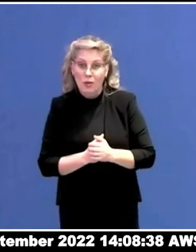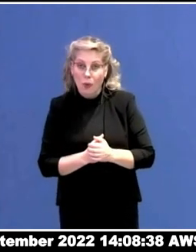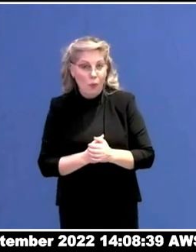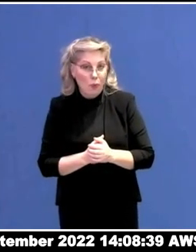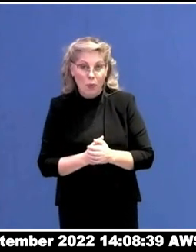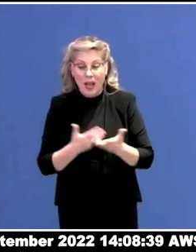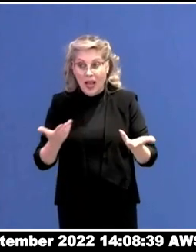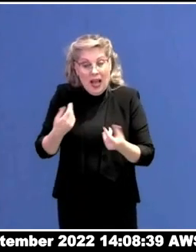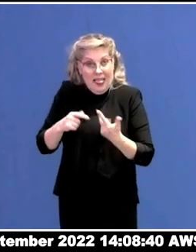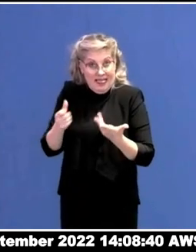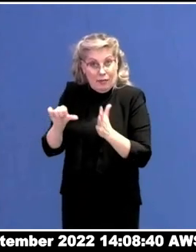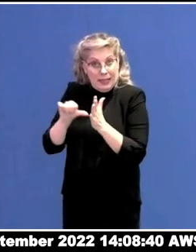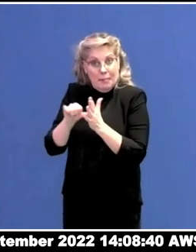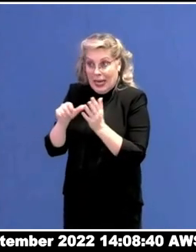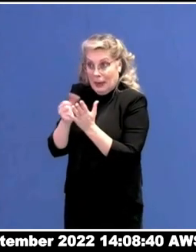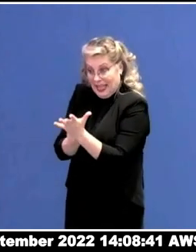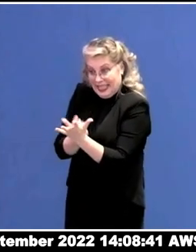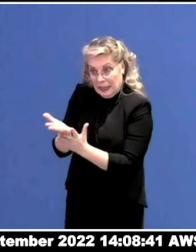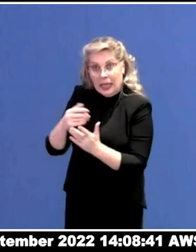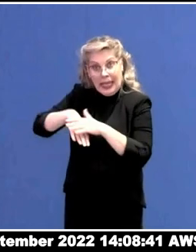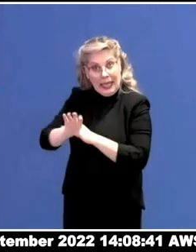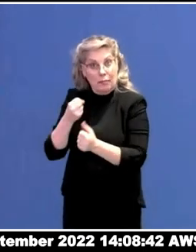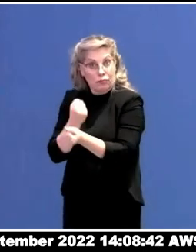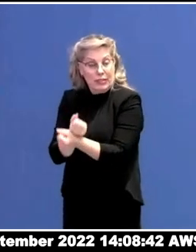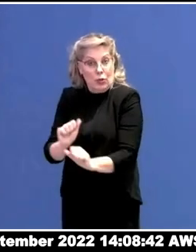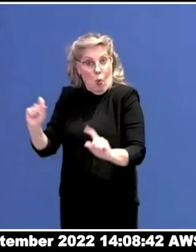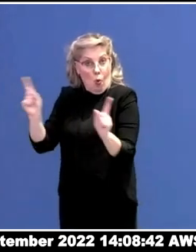currently going exclusively into Corrective Services, to more community-based